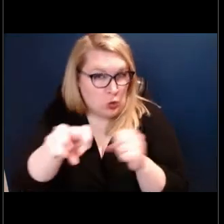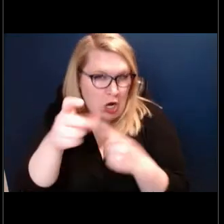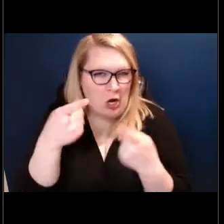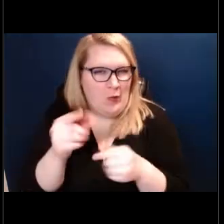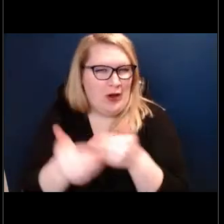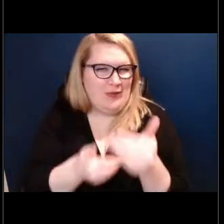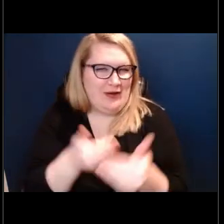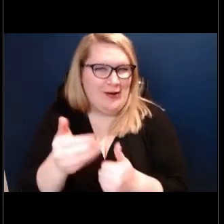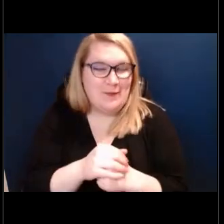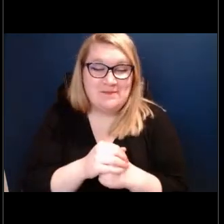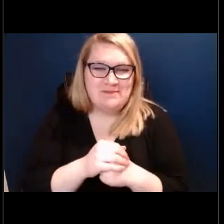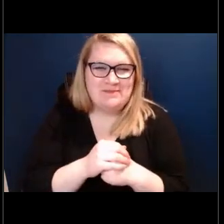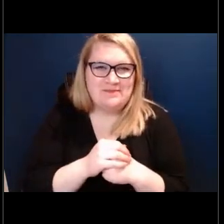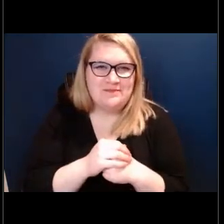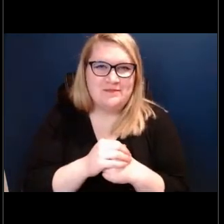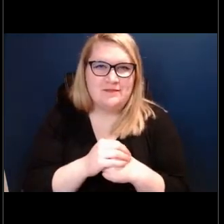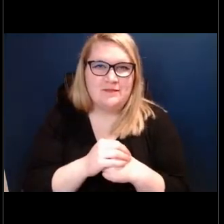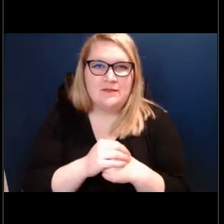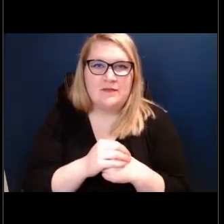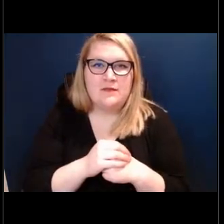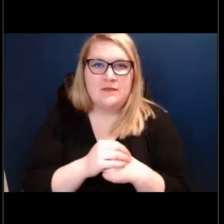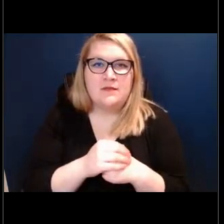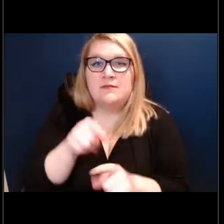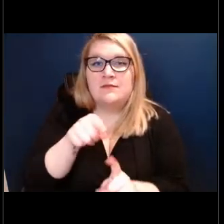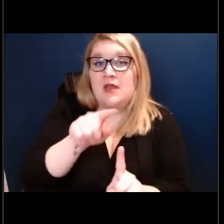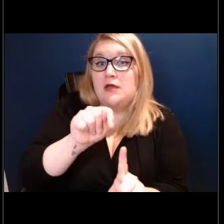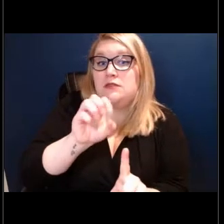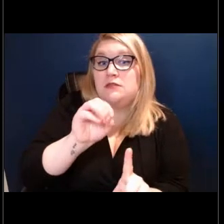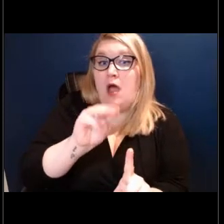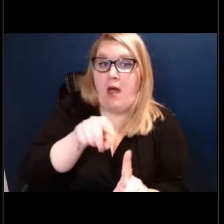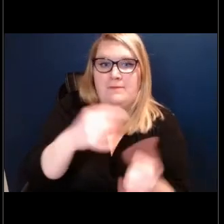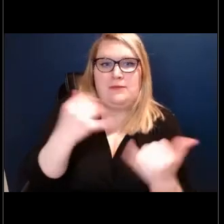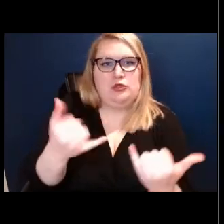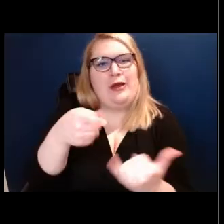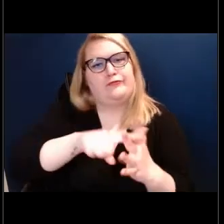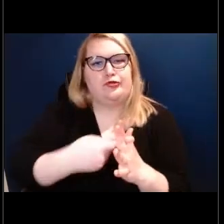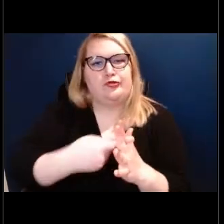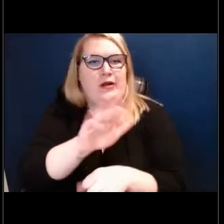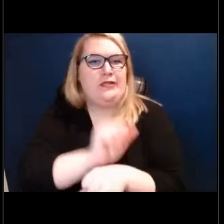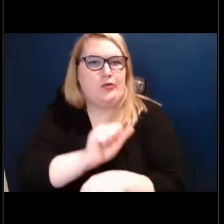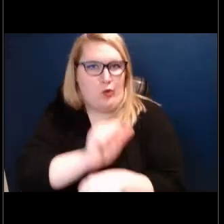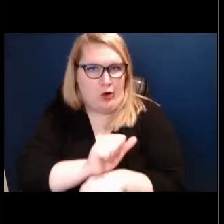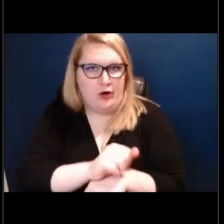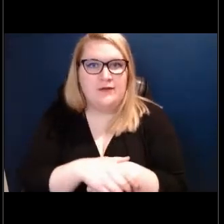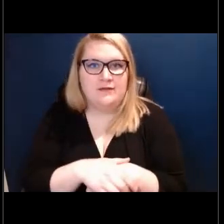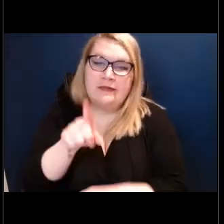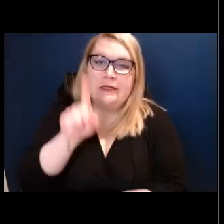So here we go. So this is Tom, today he's starting his shift and as you can see, he's walking down the hallway